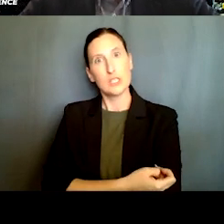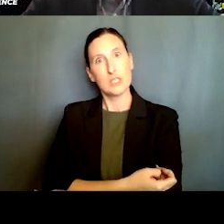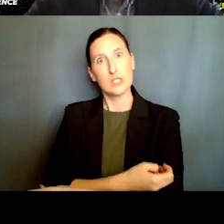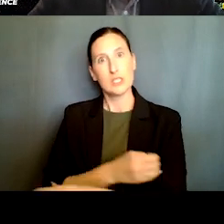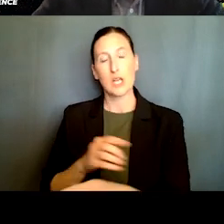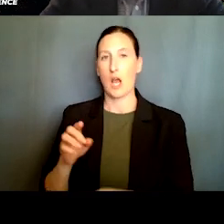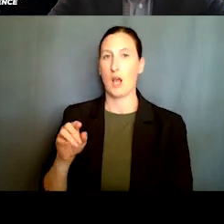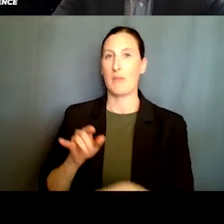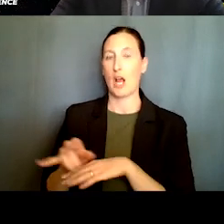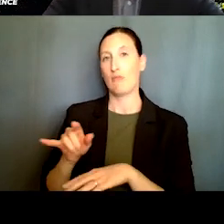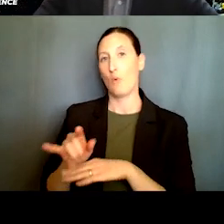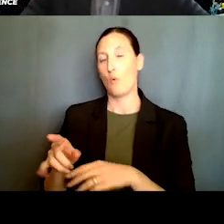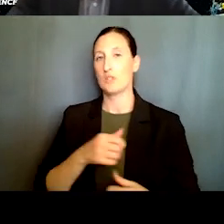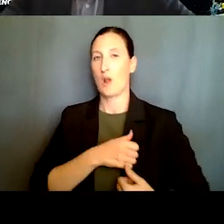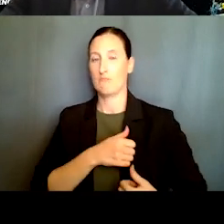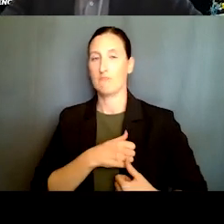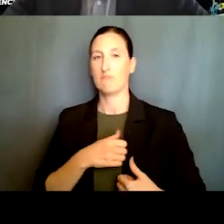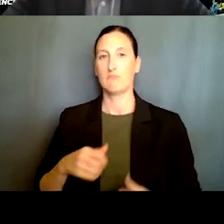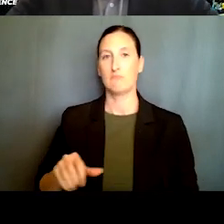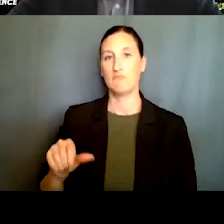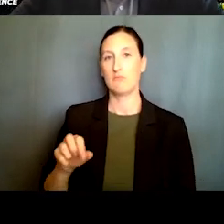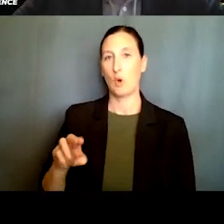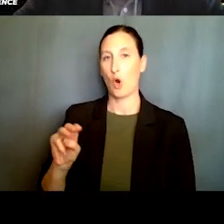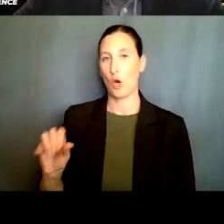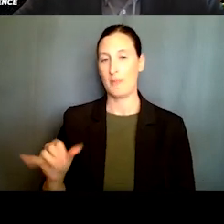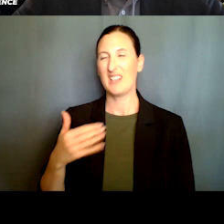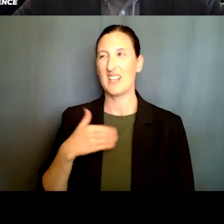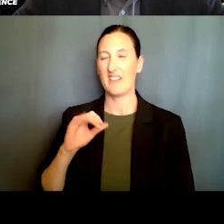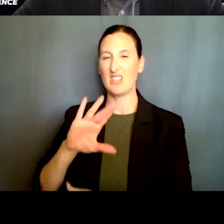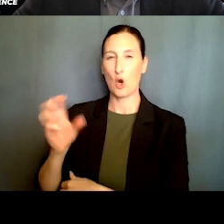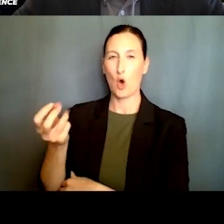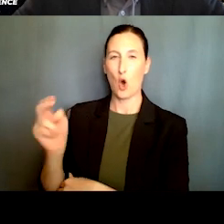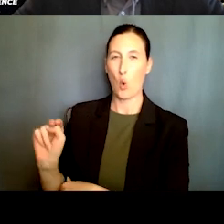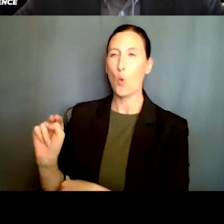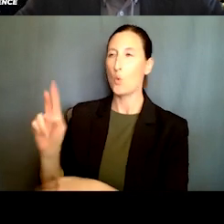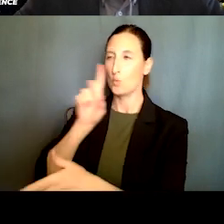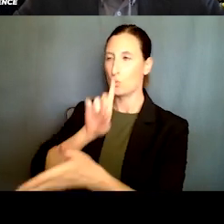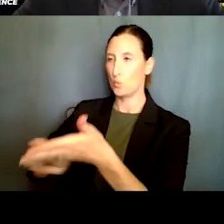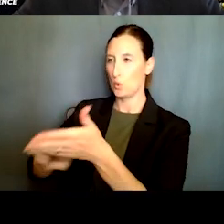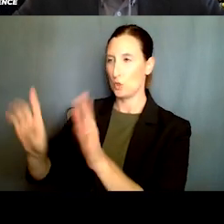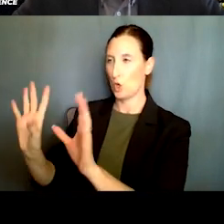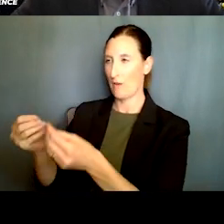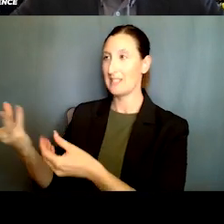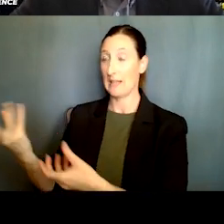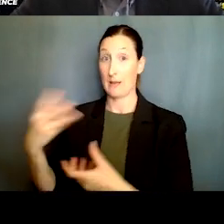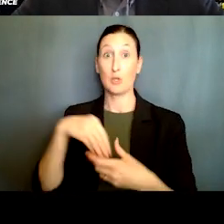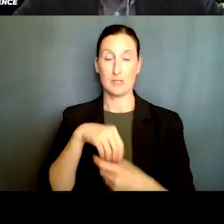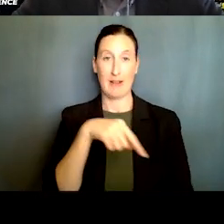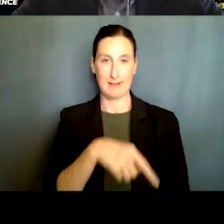And then Air Force, Army and Navy all have their own individual research offices which participate in DMREF.